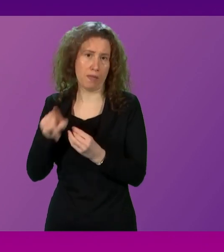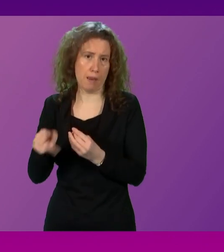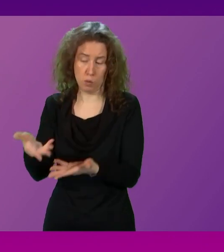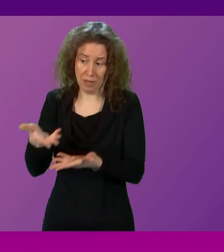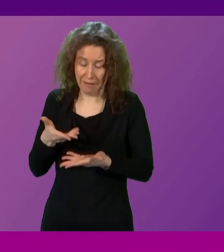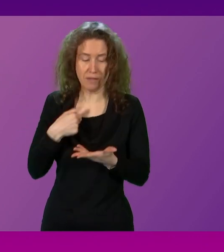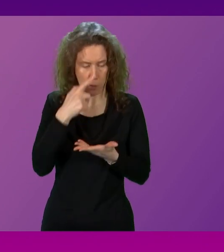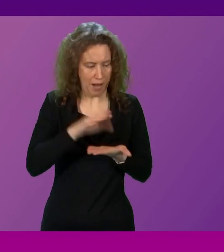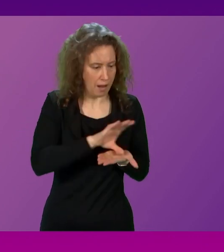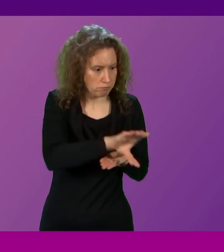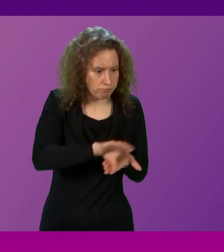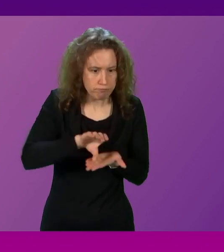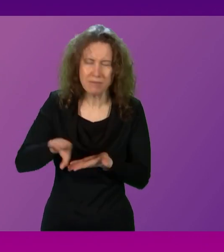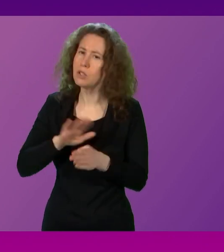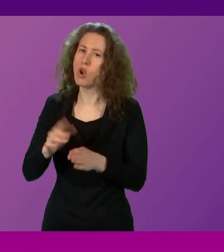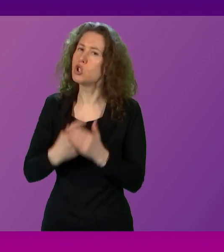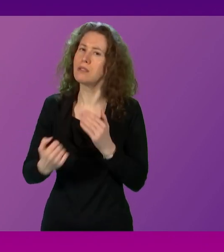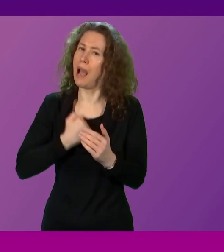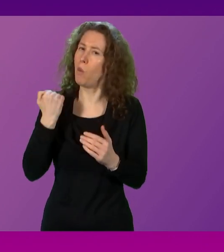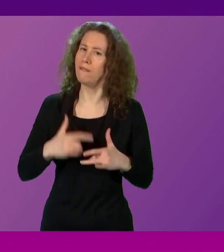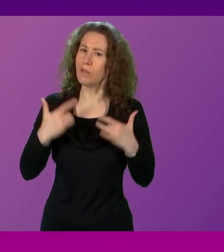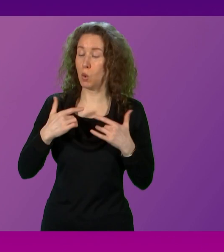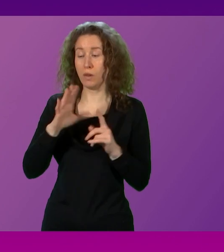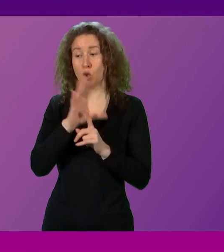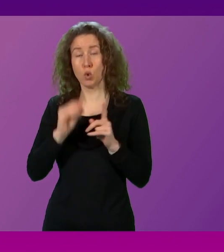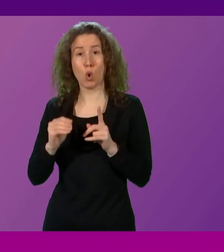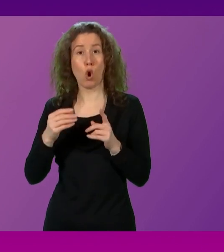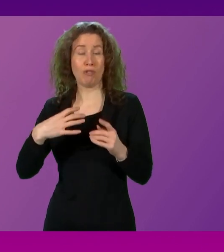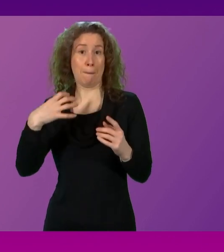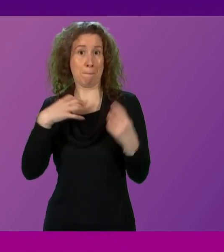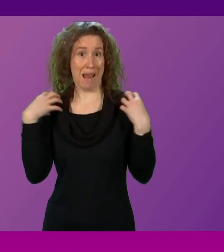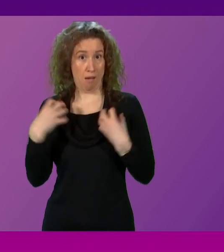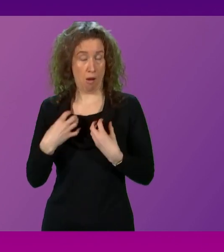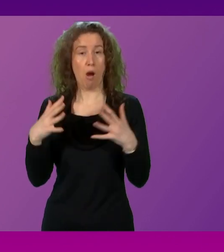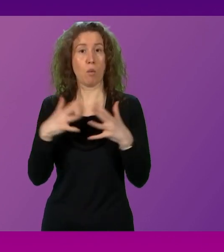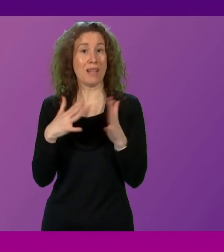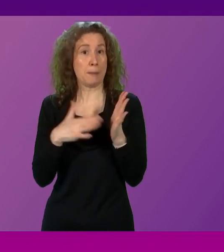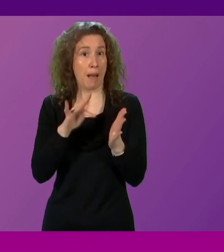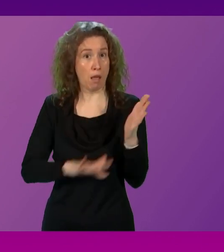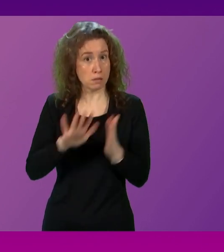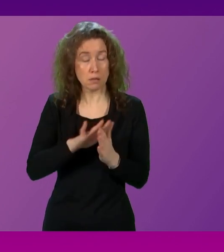That is not just our view. The Tory mayor of the West Midlands described this as another example of